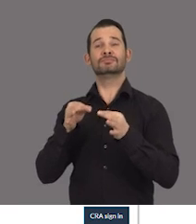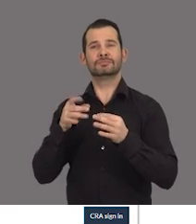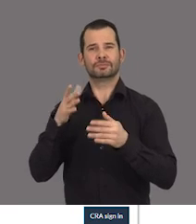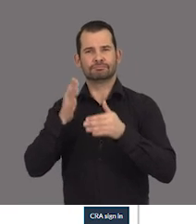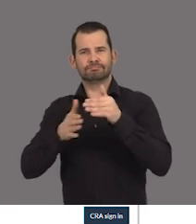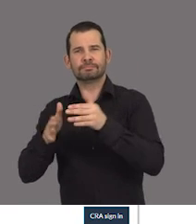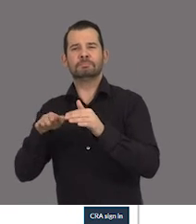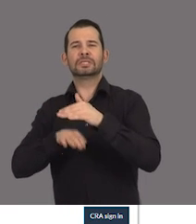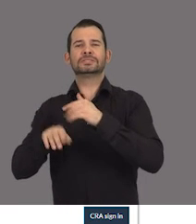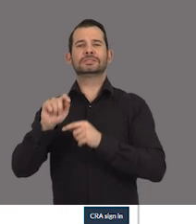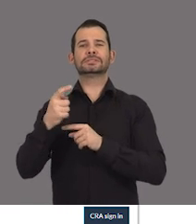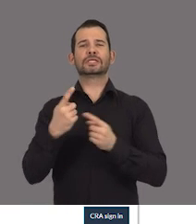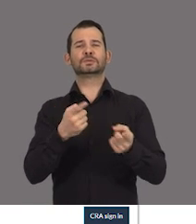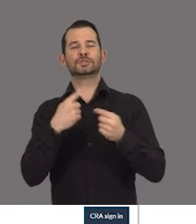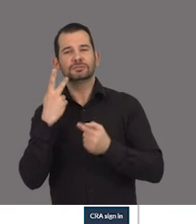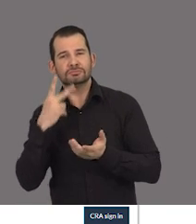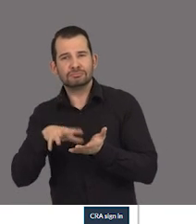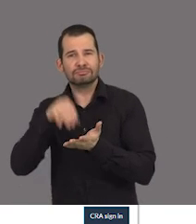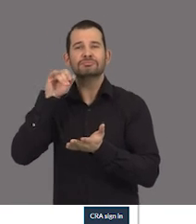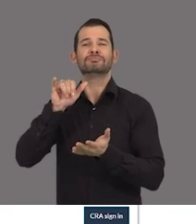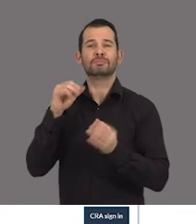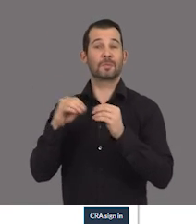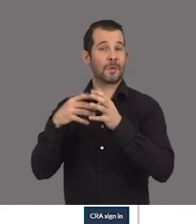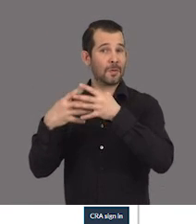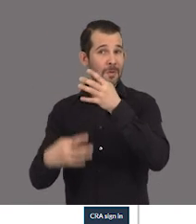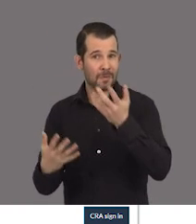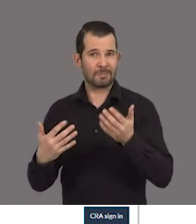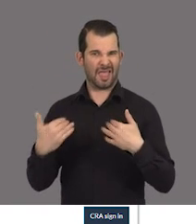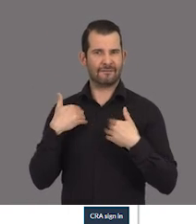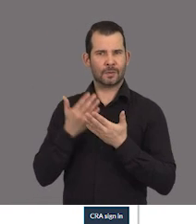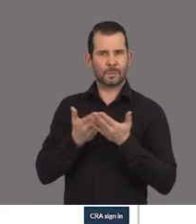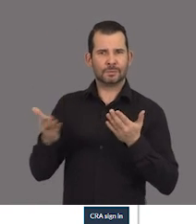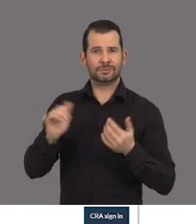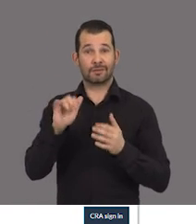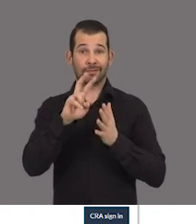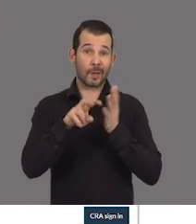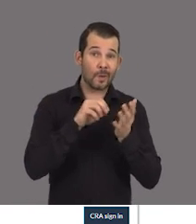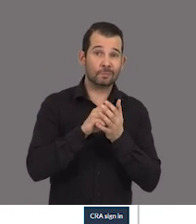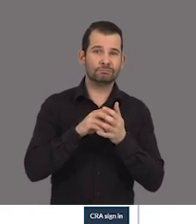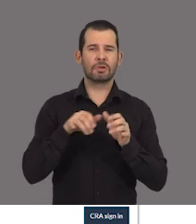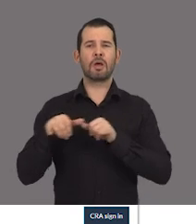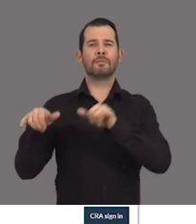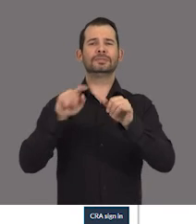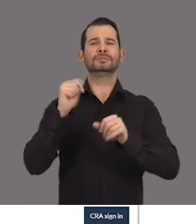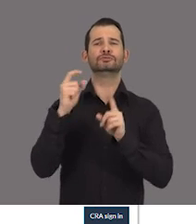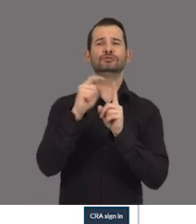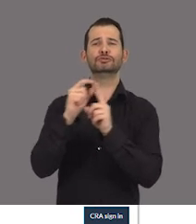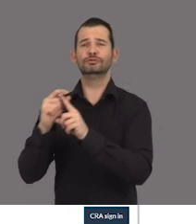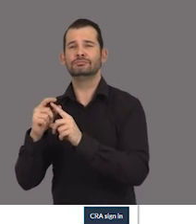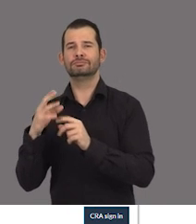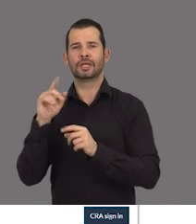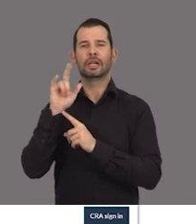It has resources such as videos, common tax terms, and links to websites where you can learn more.